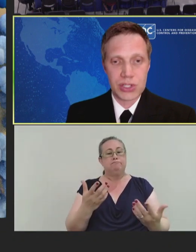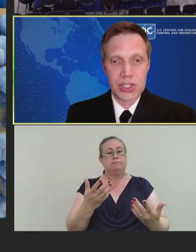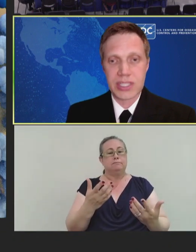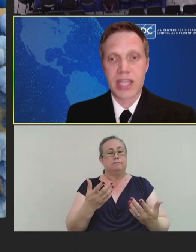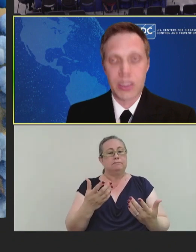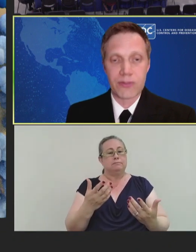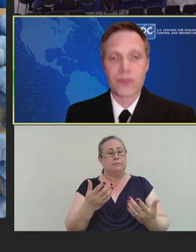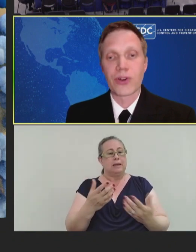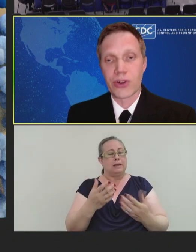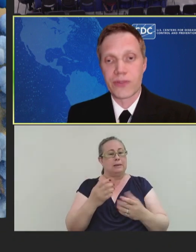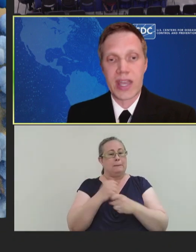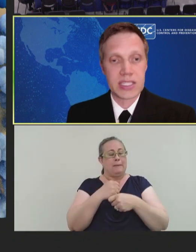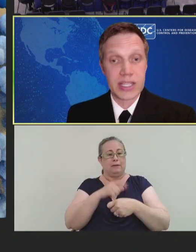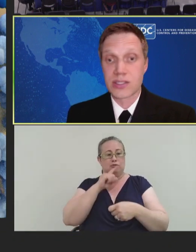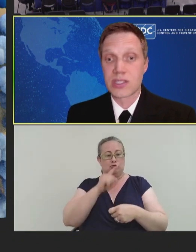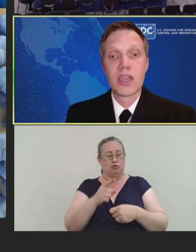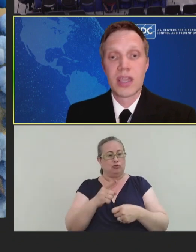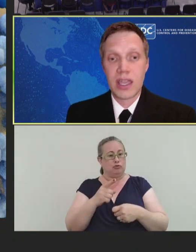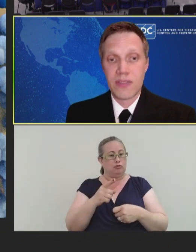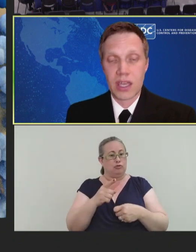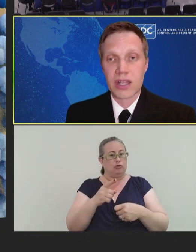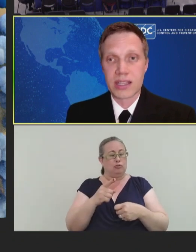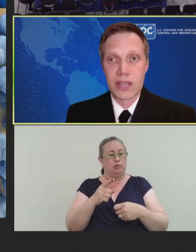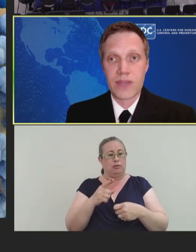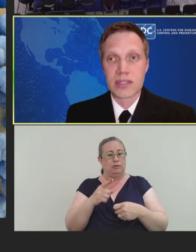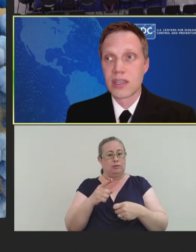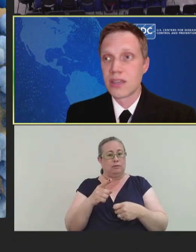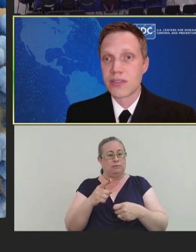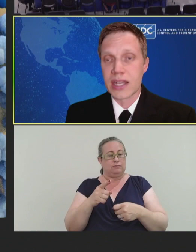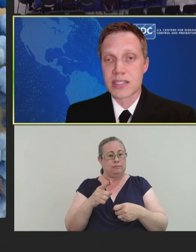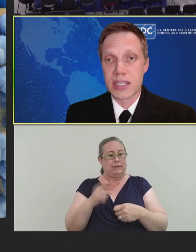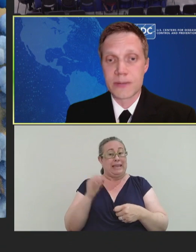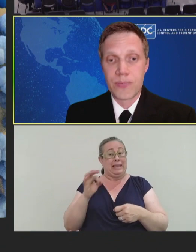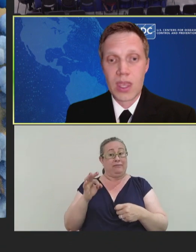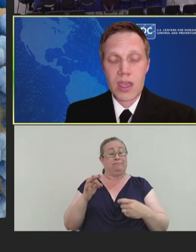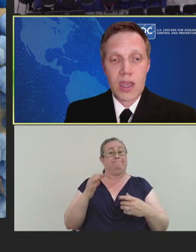to scale up even further in vaccines in the unlikely event that that is needed.